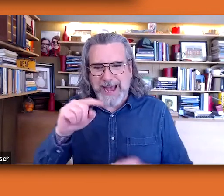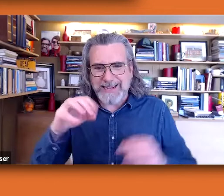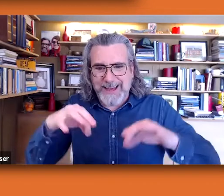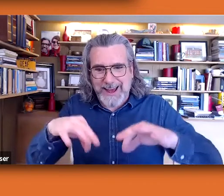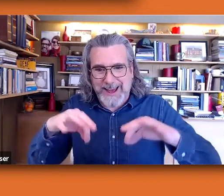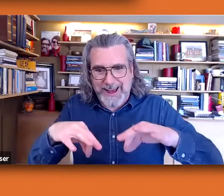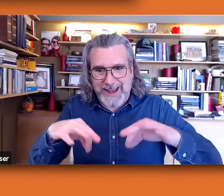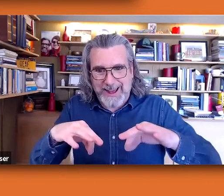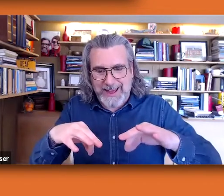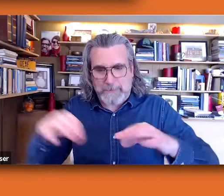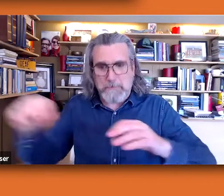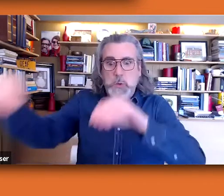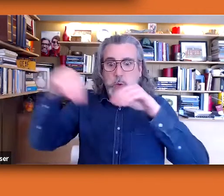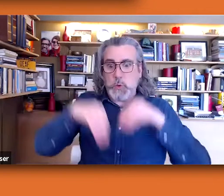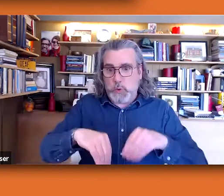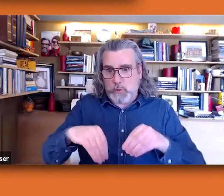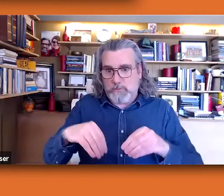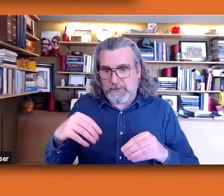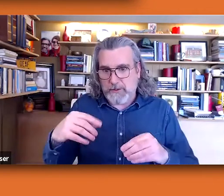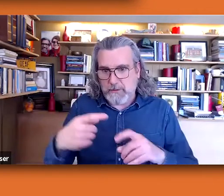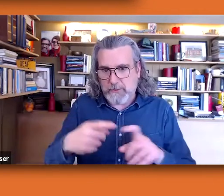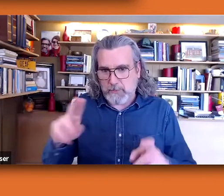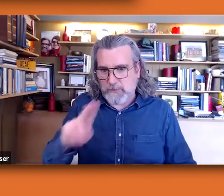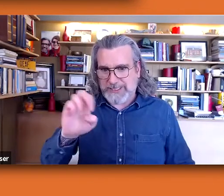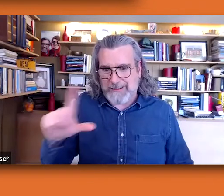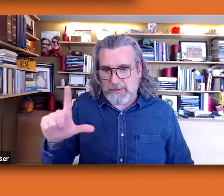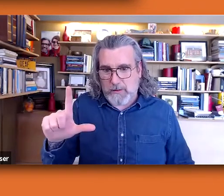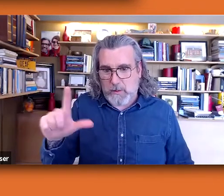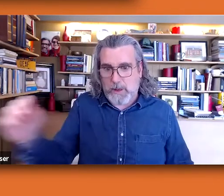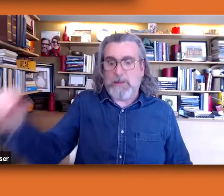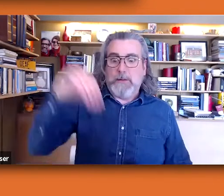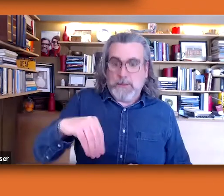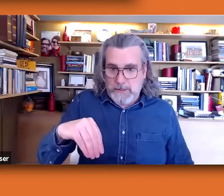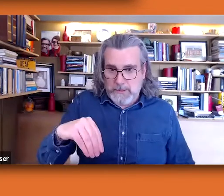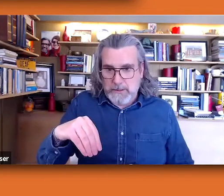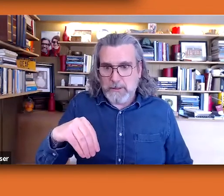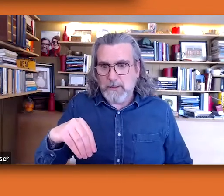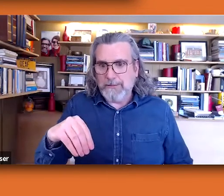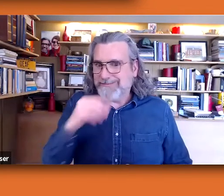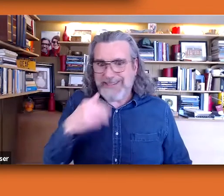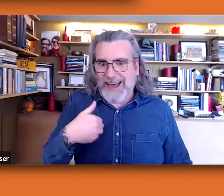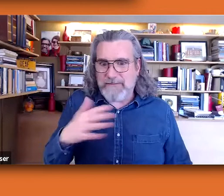Matt Dye also moved to Rochester from the University of Illinois to work at RIT,